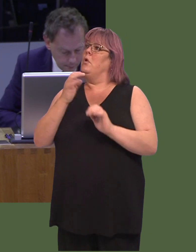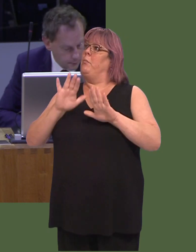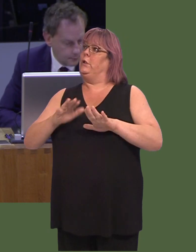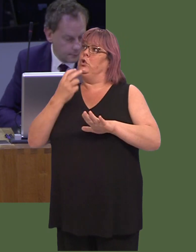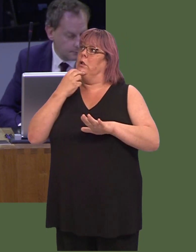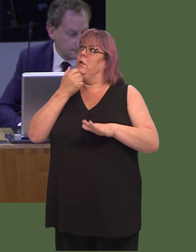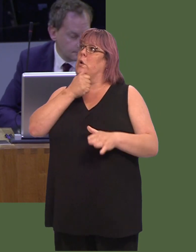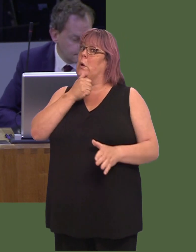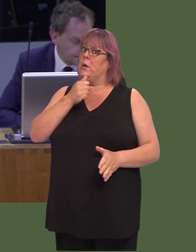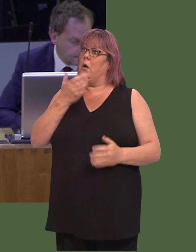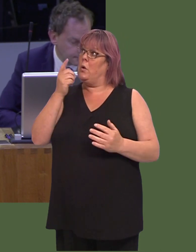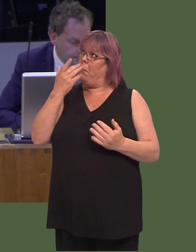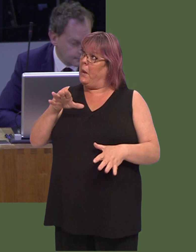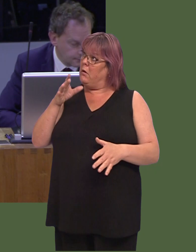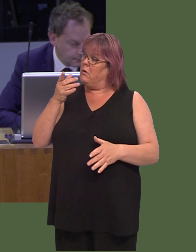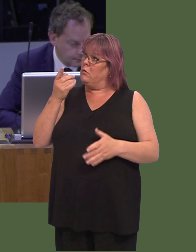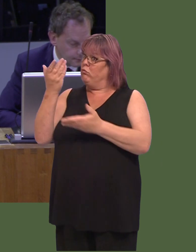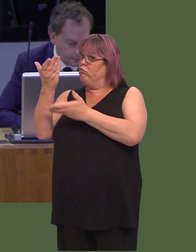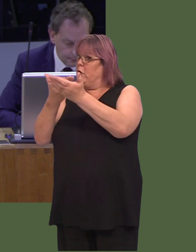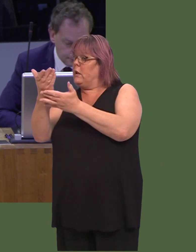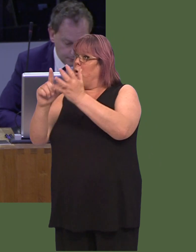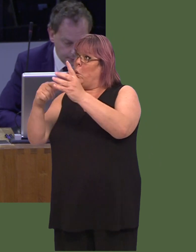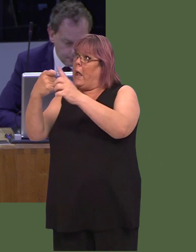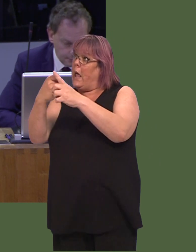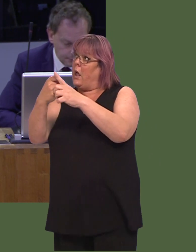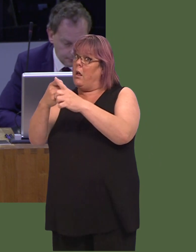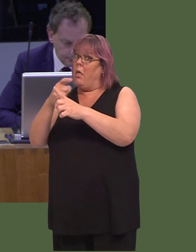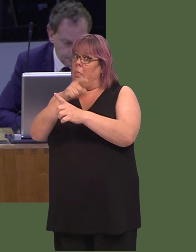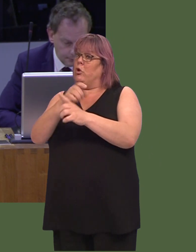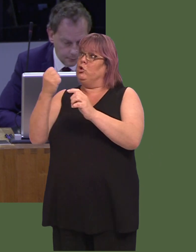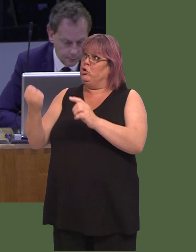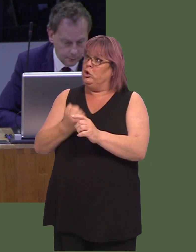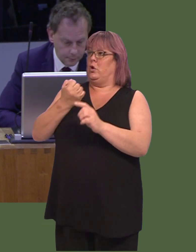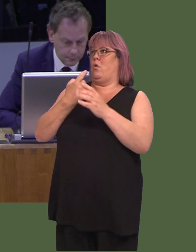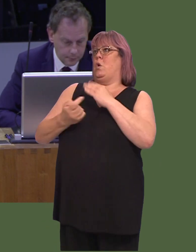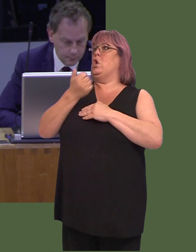So, has your Government suggested this in your discussions with the UK Government?